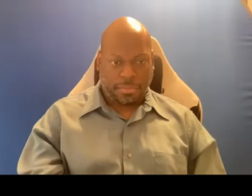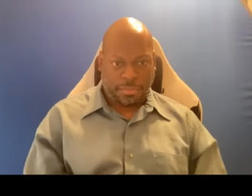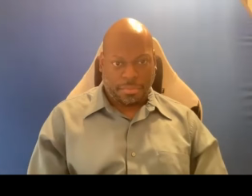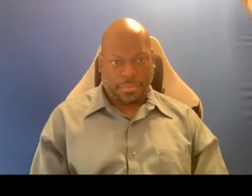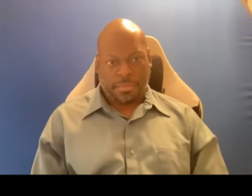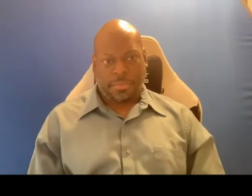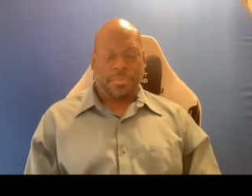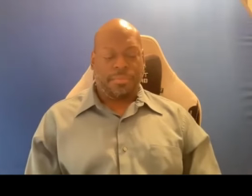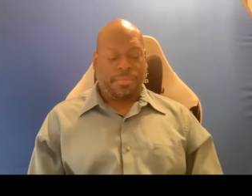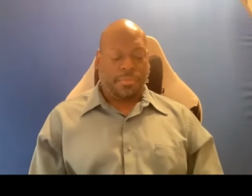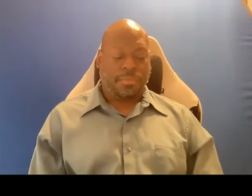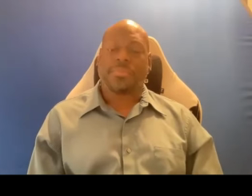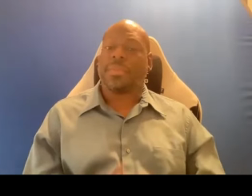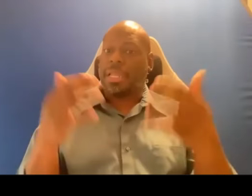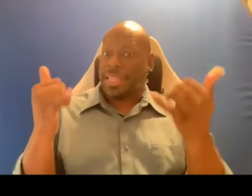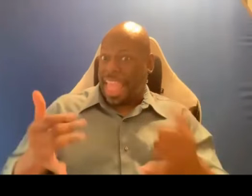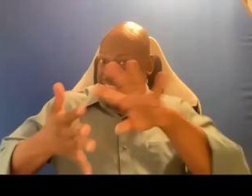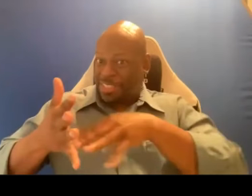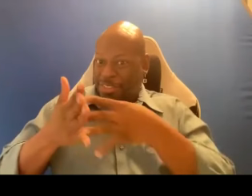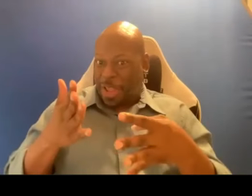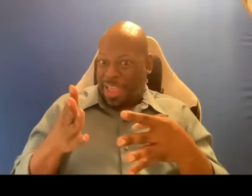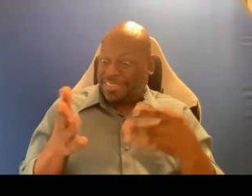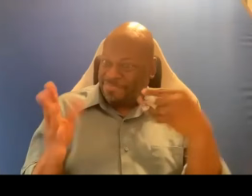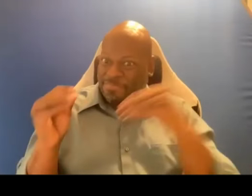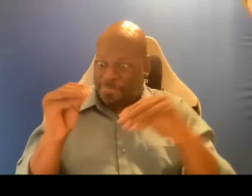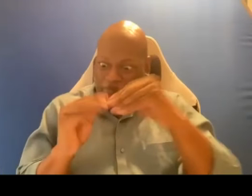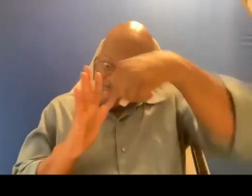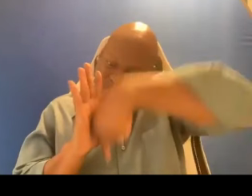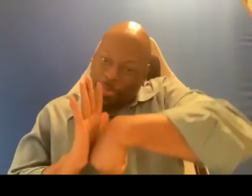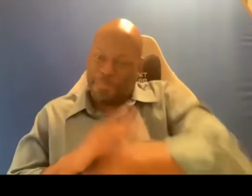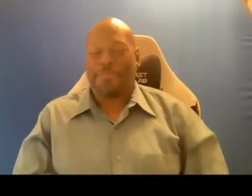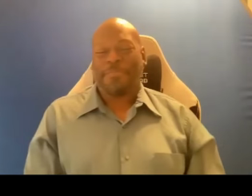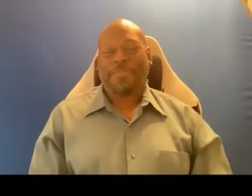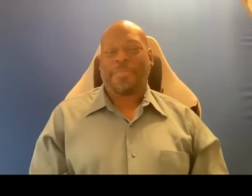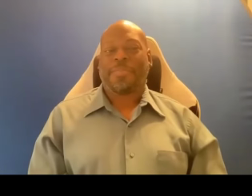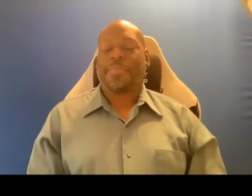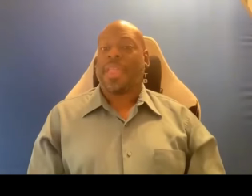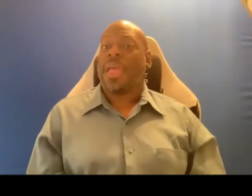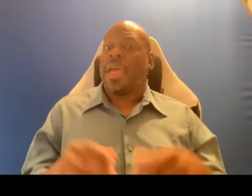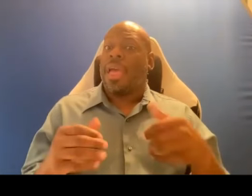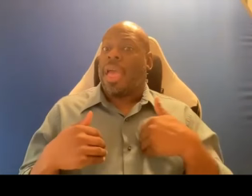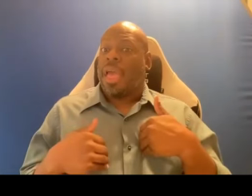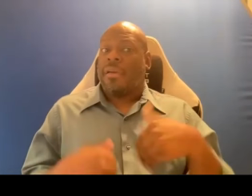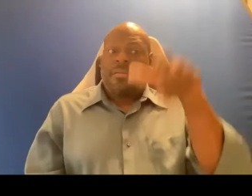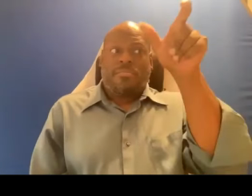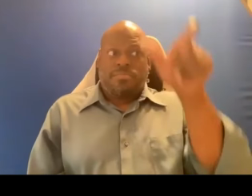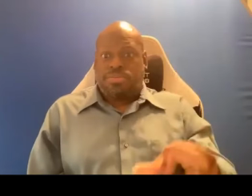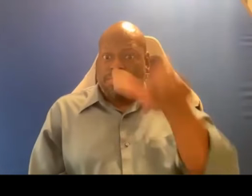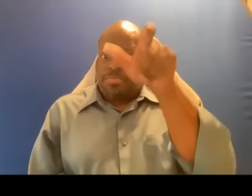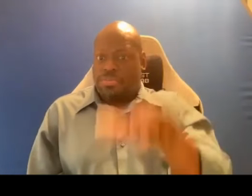Let's dive into the chart! Ihis chart is organized into three columns entitled DeafBlind Intervener,